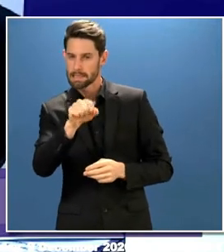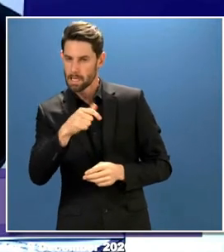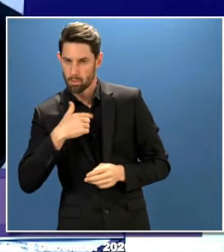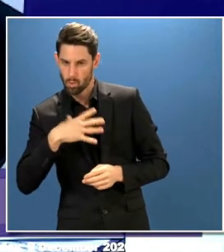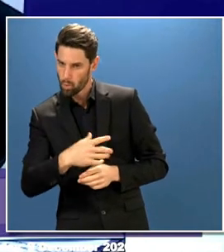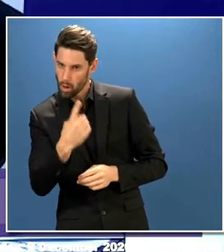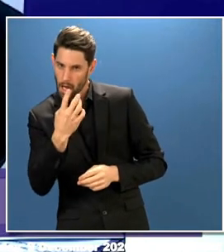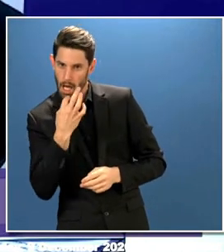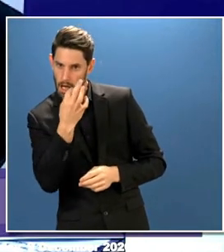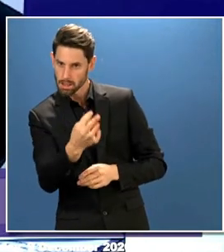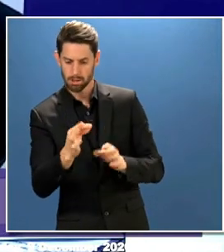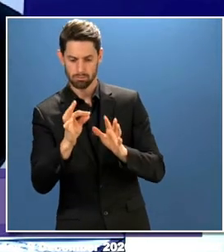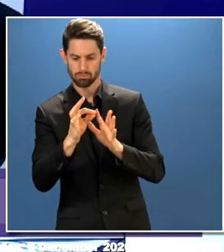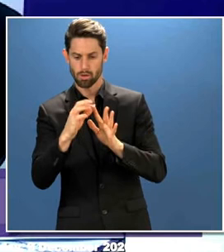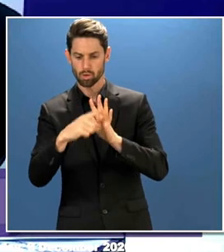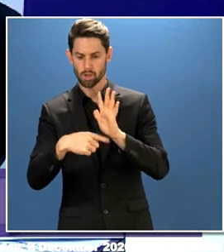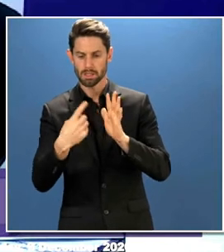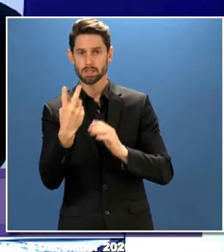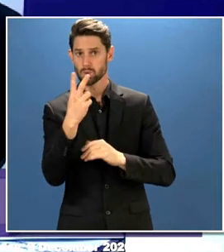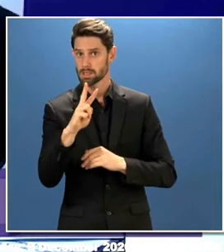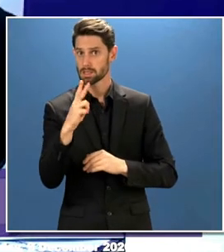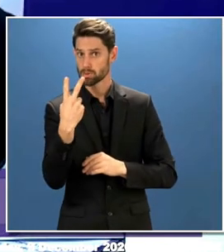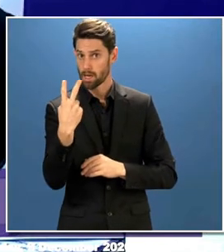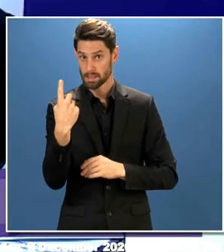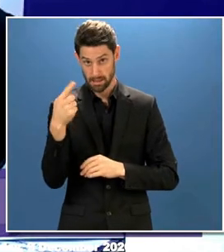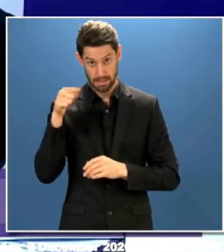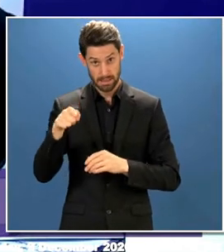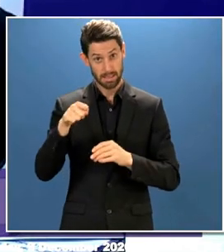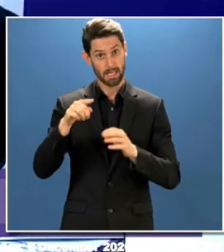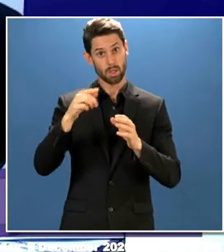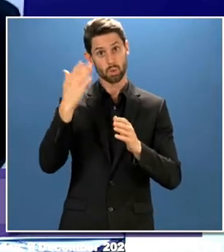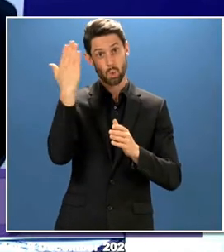Project21, is that a school leaver employment service, is that an example